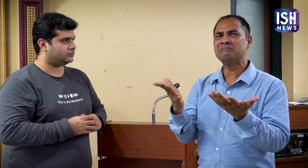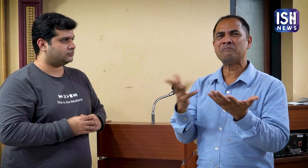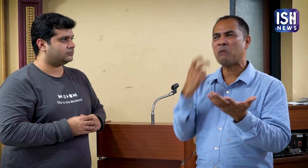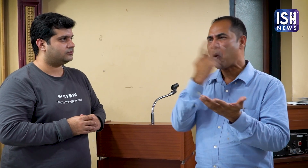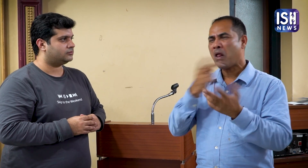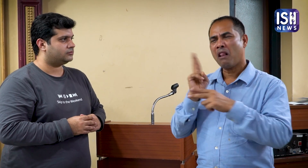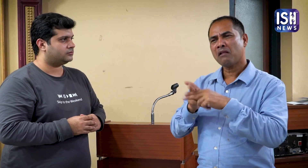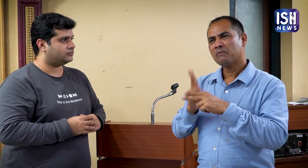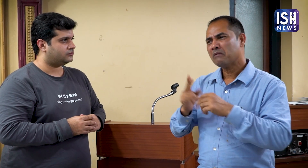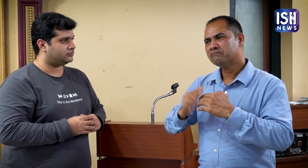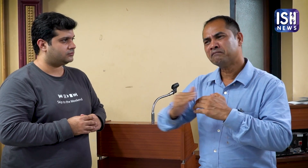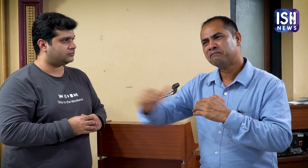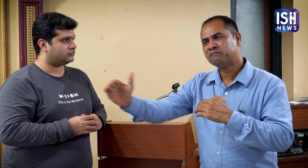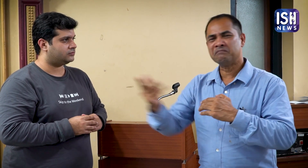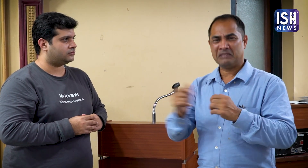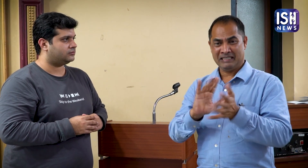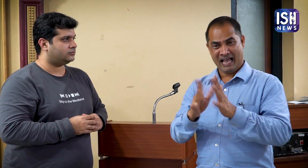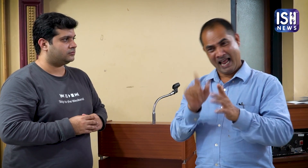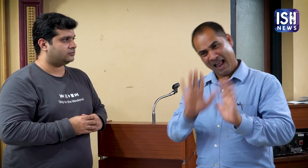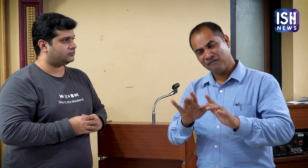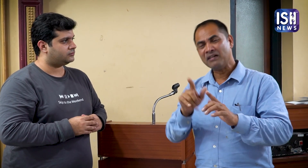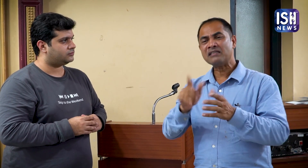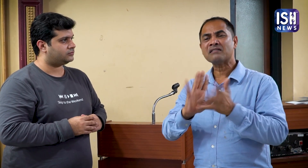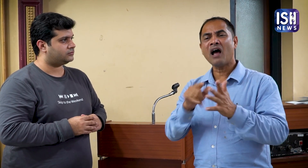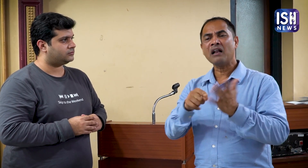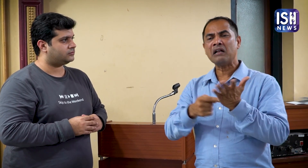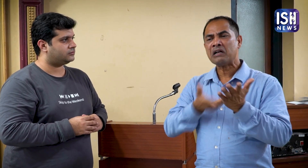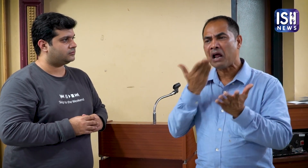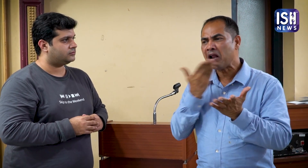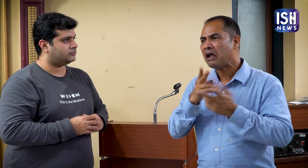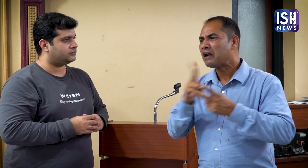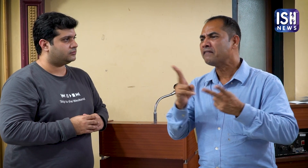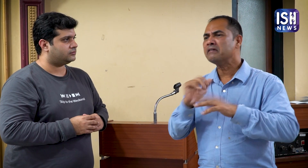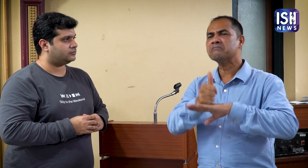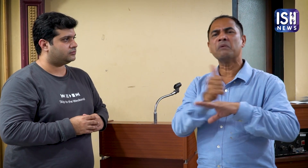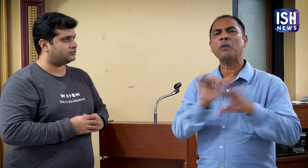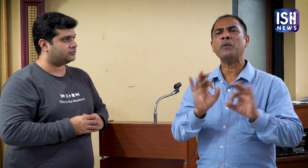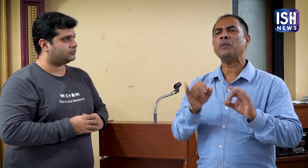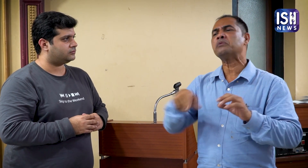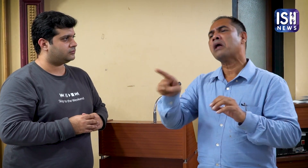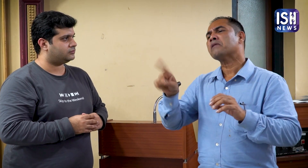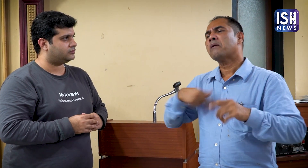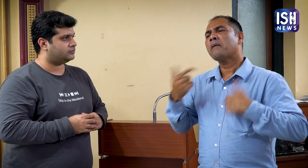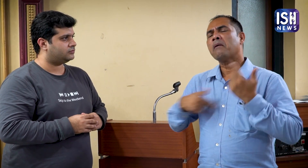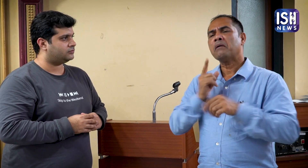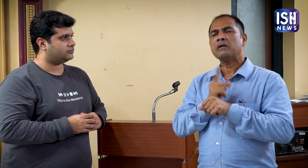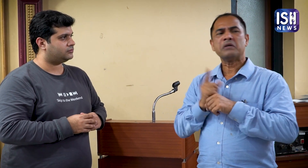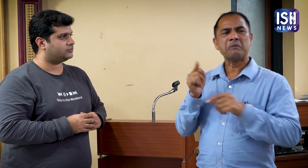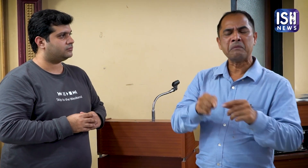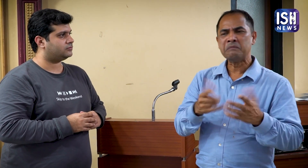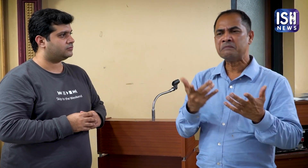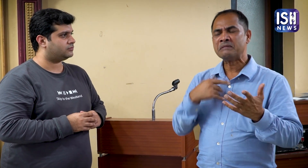Oralism is still being used. Sign Language is also mentioned but there is no training plan setup and teachers are teaching on their own.